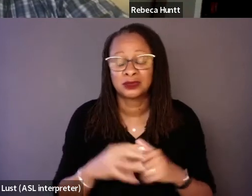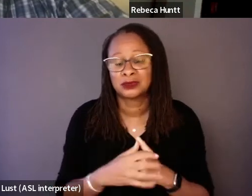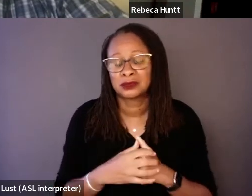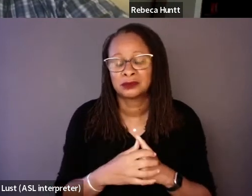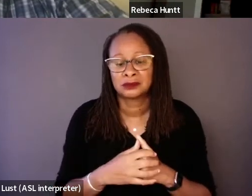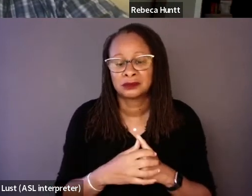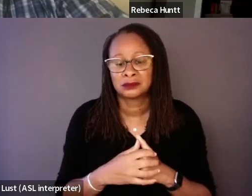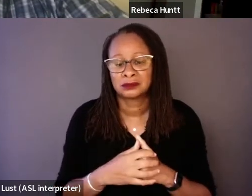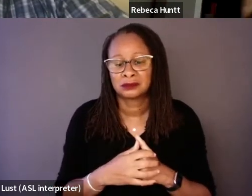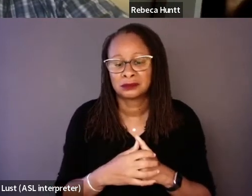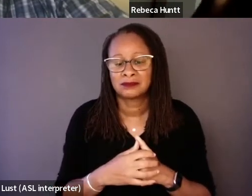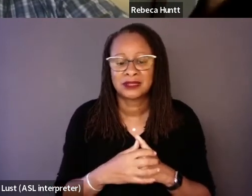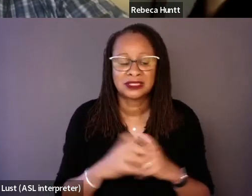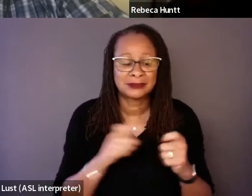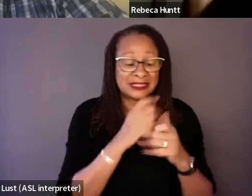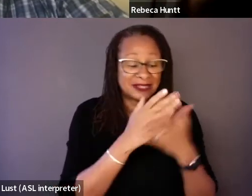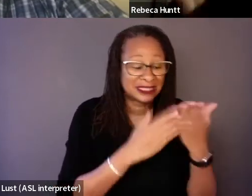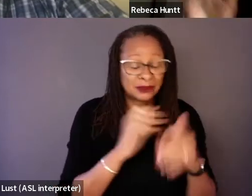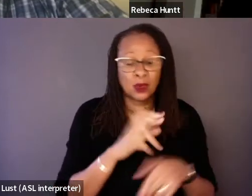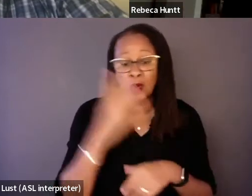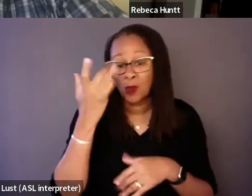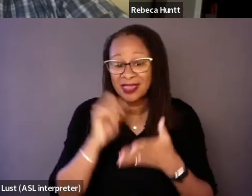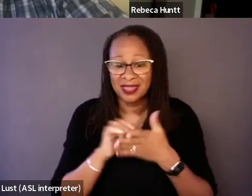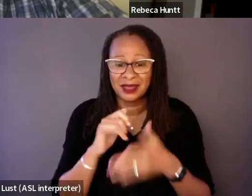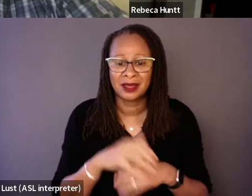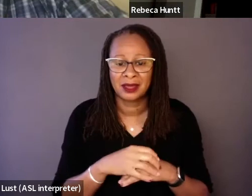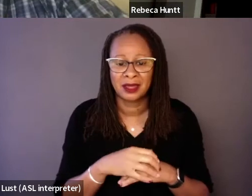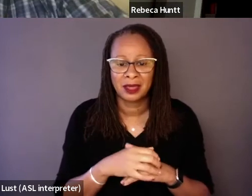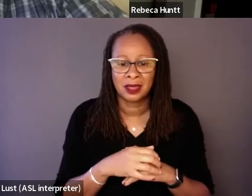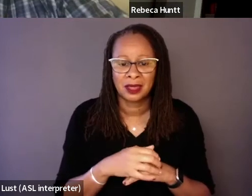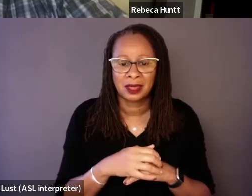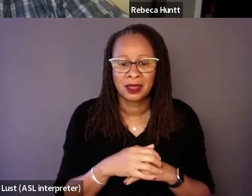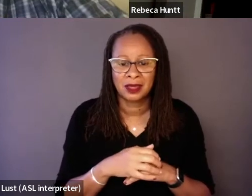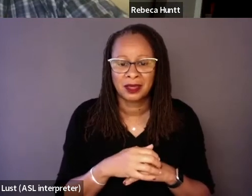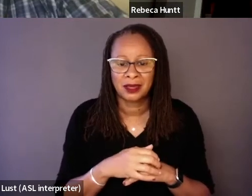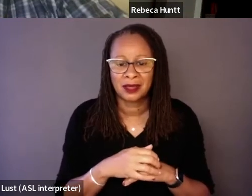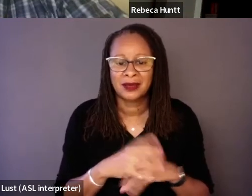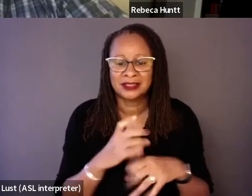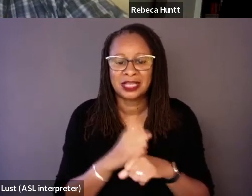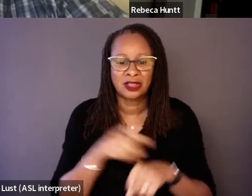that, but, you know, it would take a long time to go through all of them.